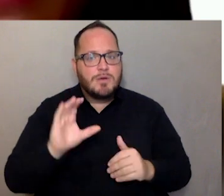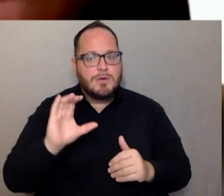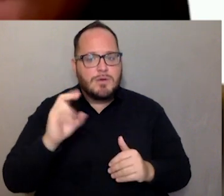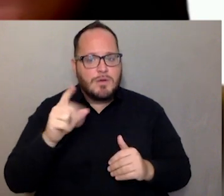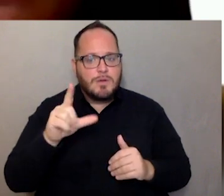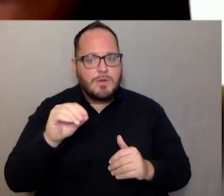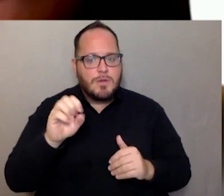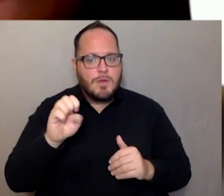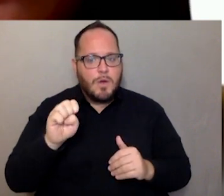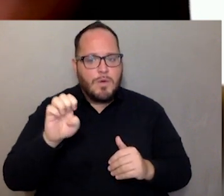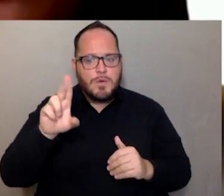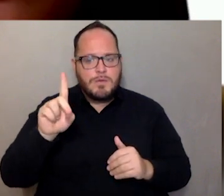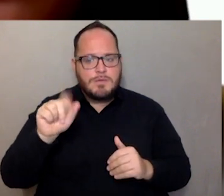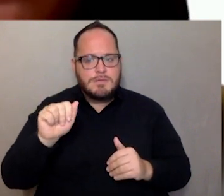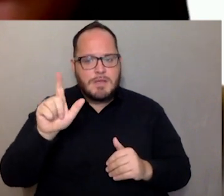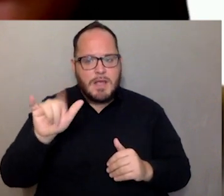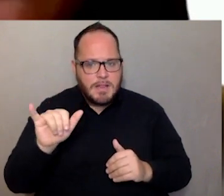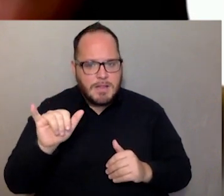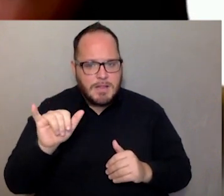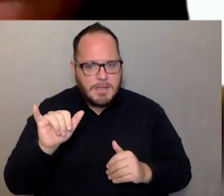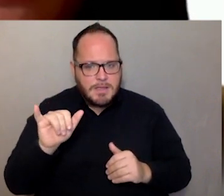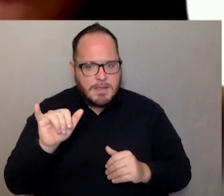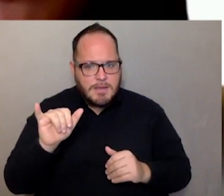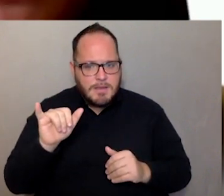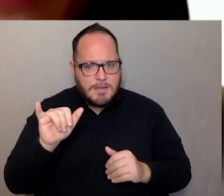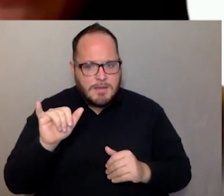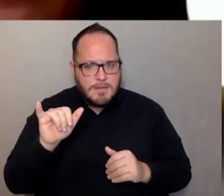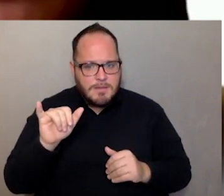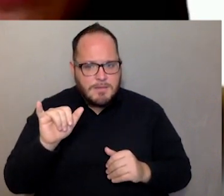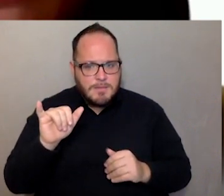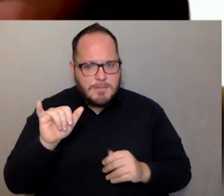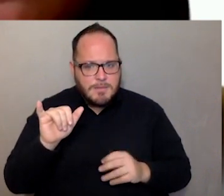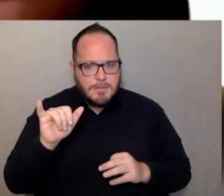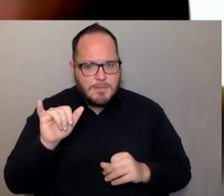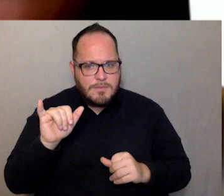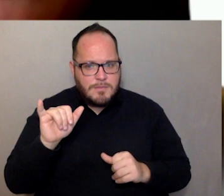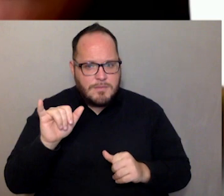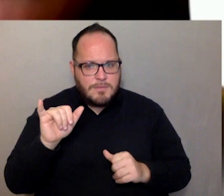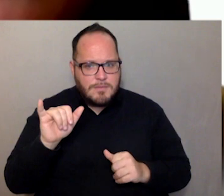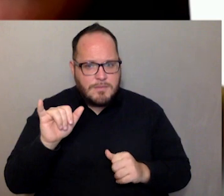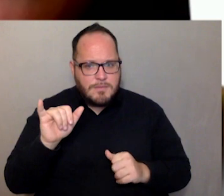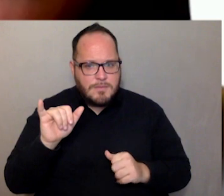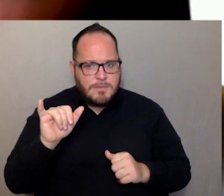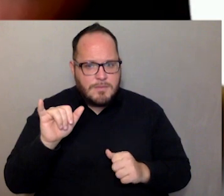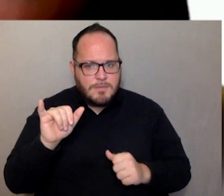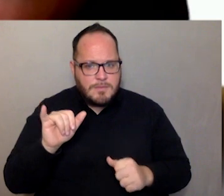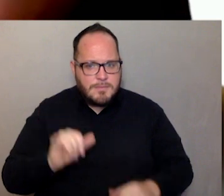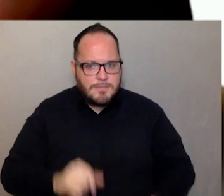CITY LEVEL FOR THE OREGON WORKER RELIEF FUND. COMMISSIONER EUDALY, YOU'RE NEXT.